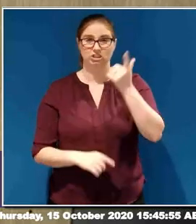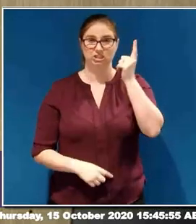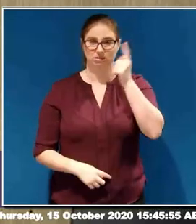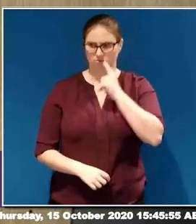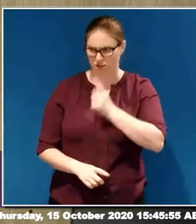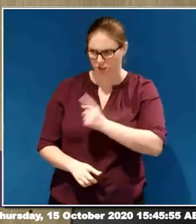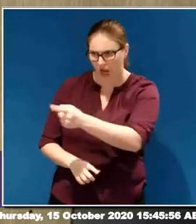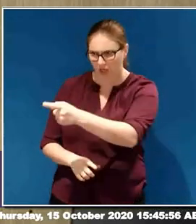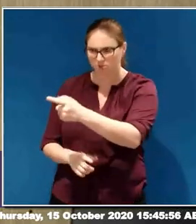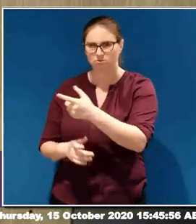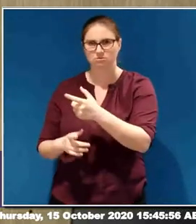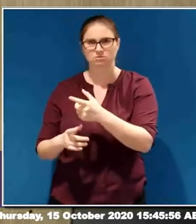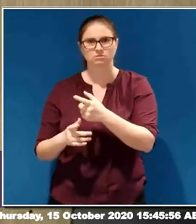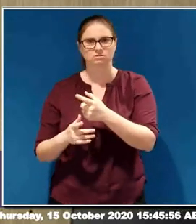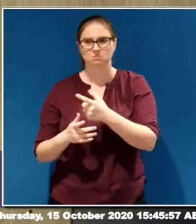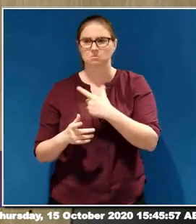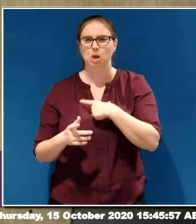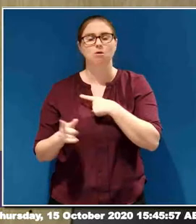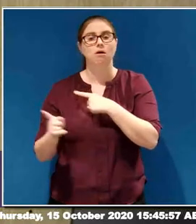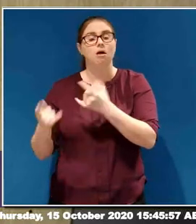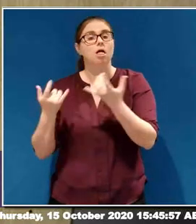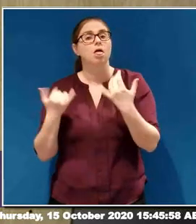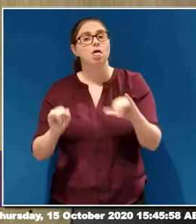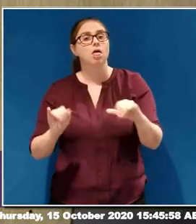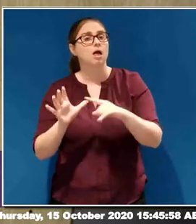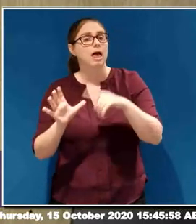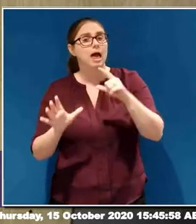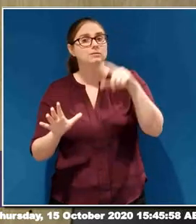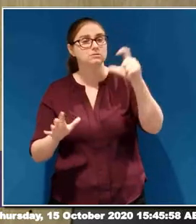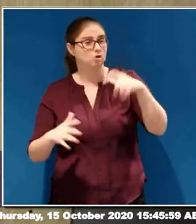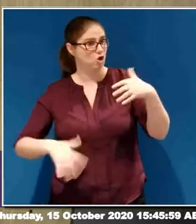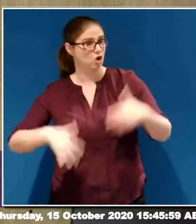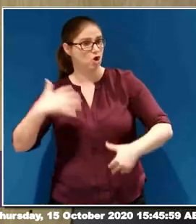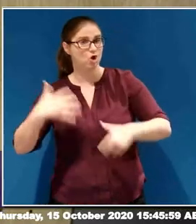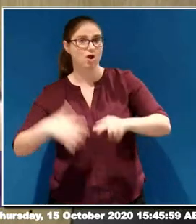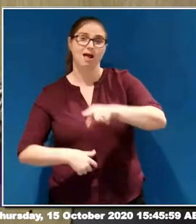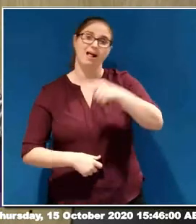child because they wanted to be first in line, and some of these were